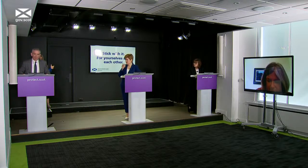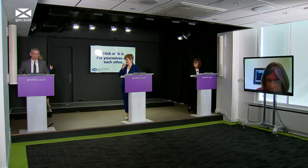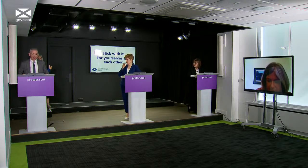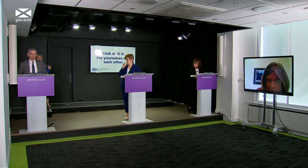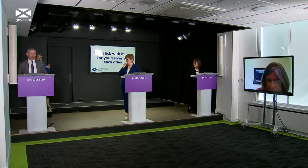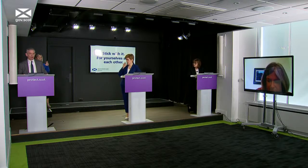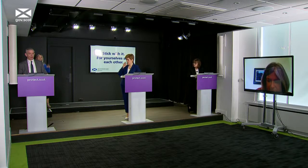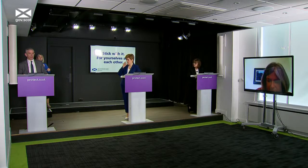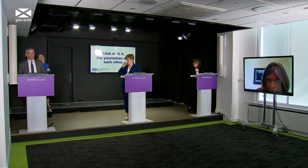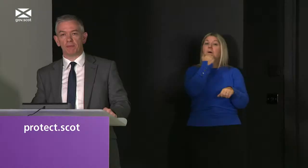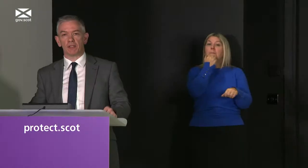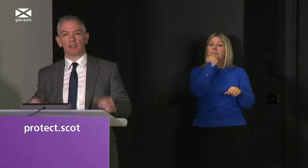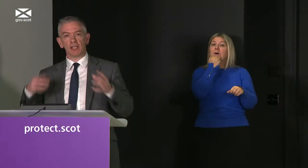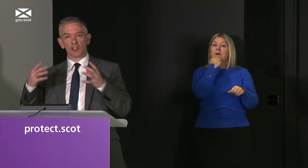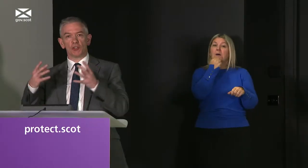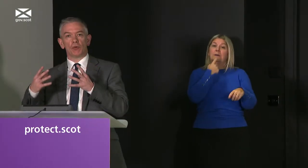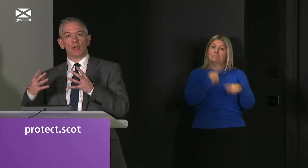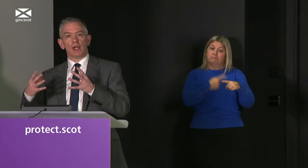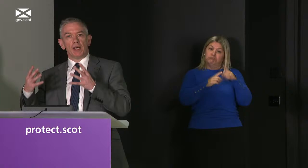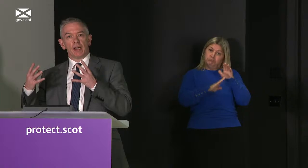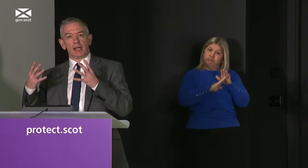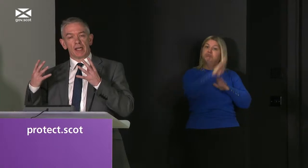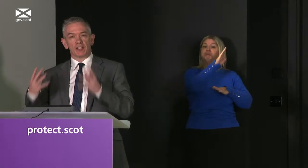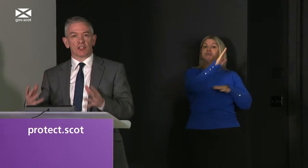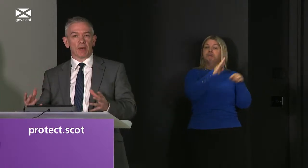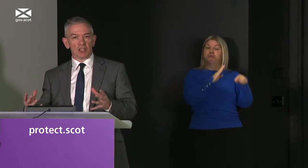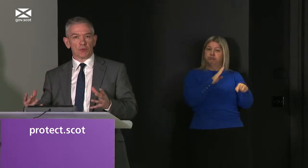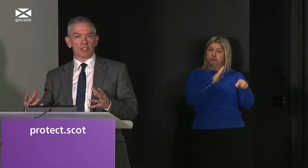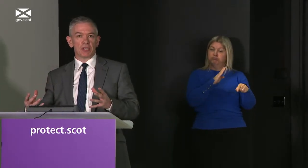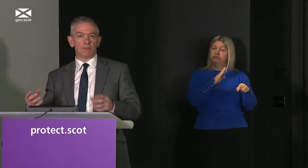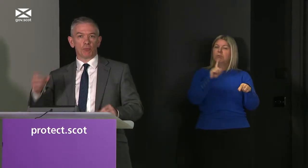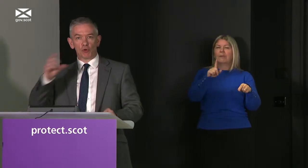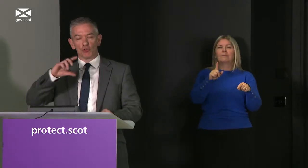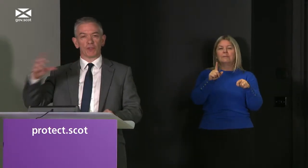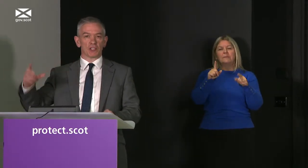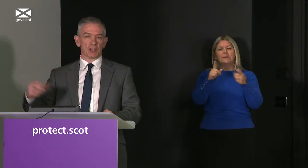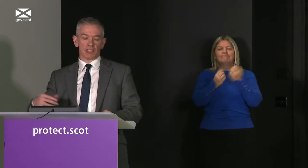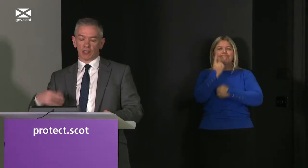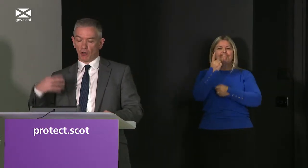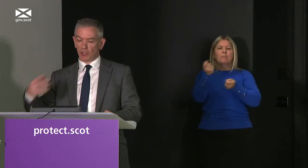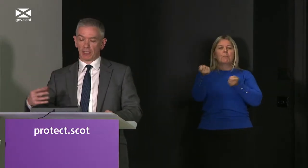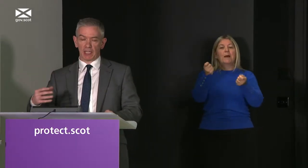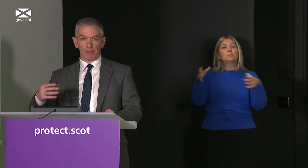in Glasgow over time. The National Incident Management team pores over this data on a daily